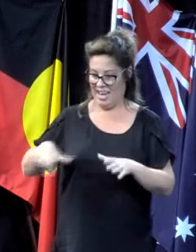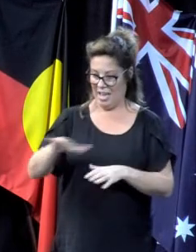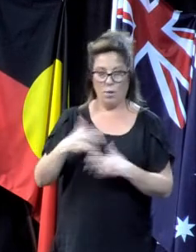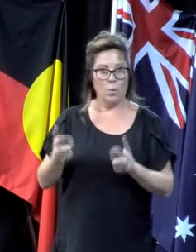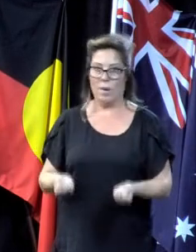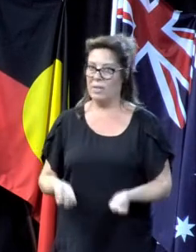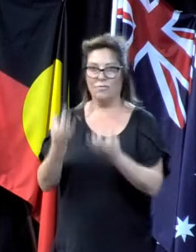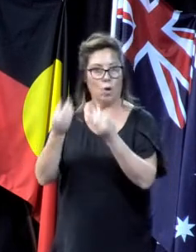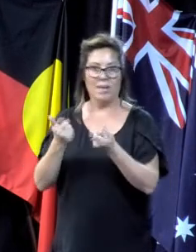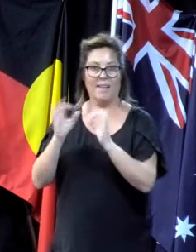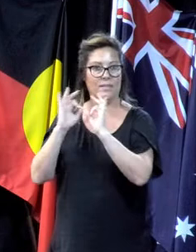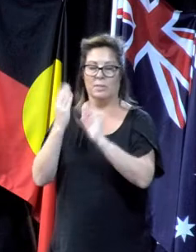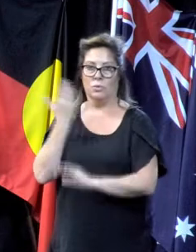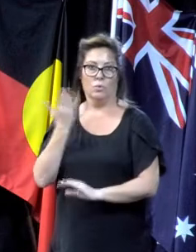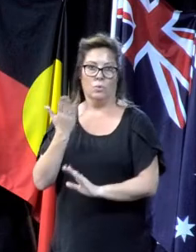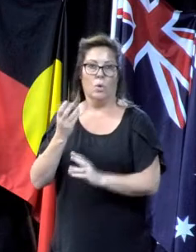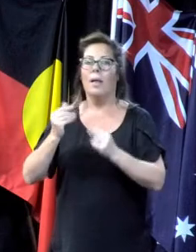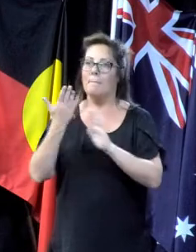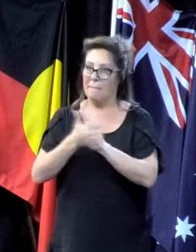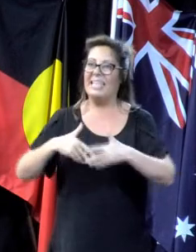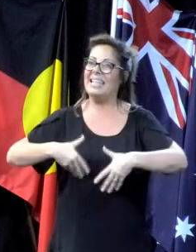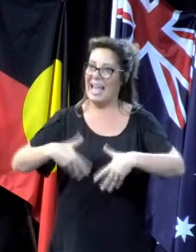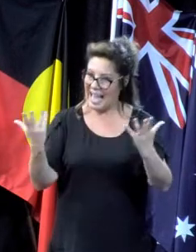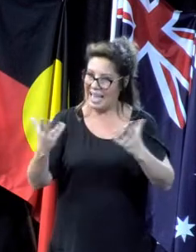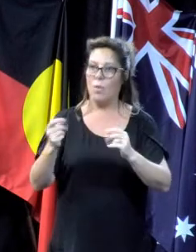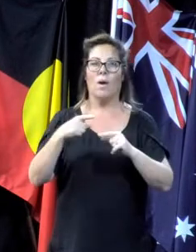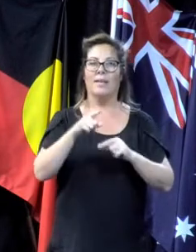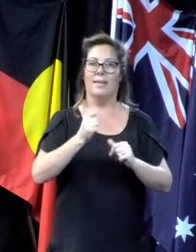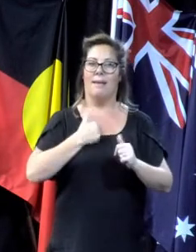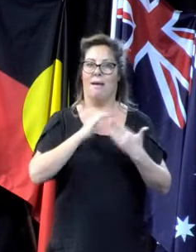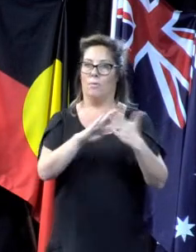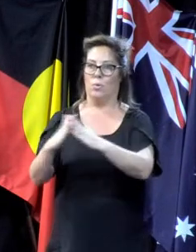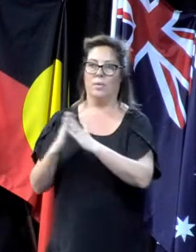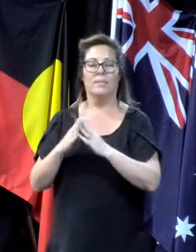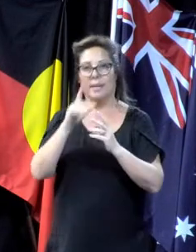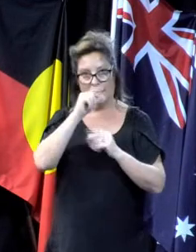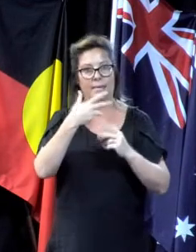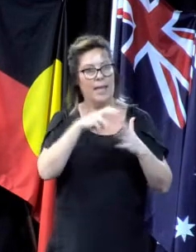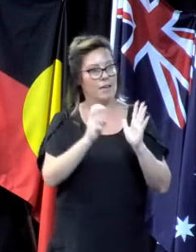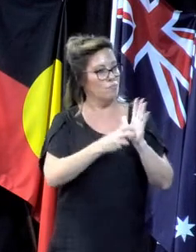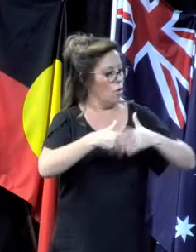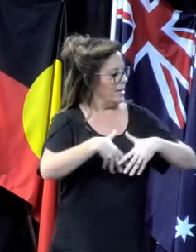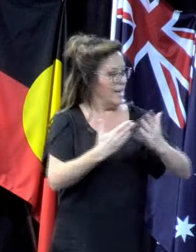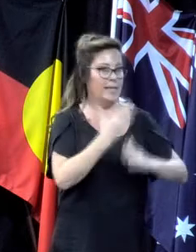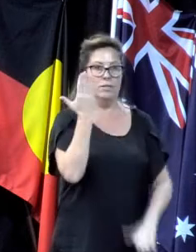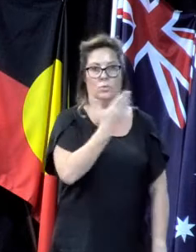enrol and attend our school, and has an expectation that a quality education will be provided.